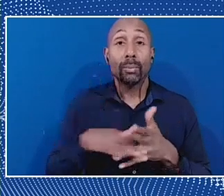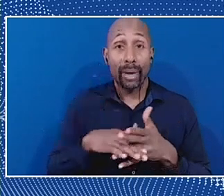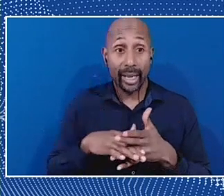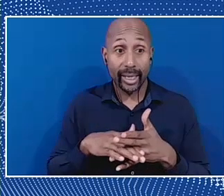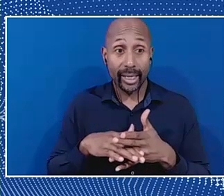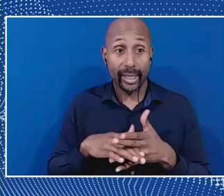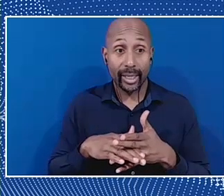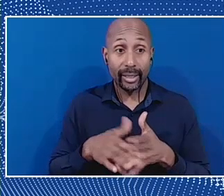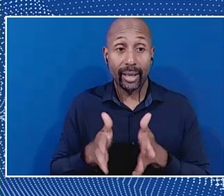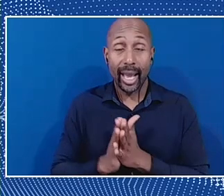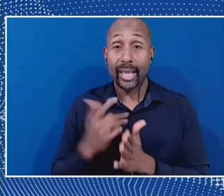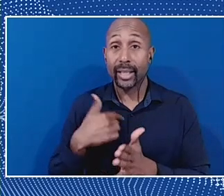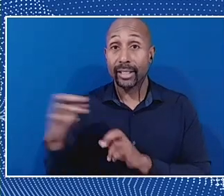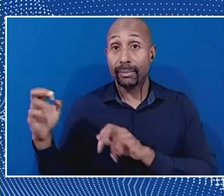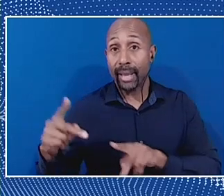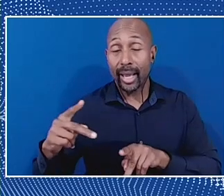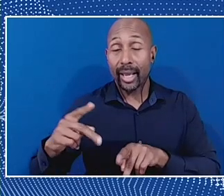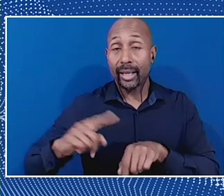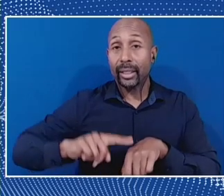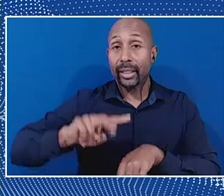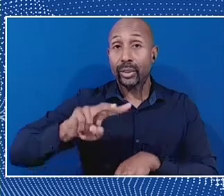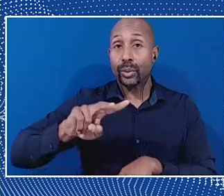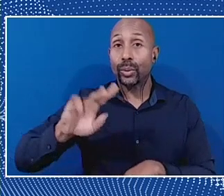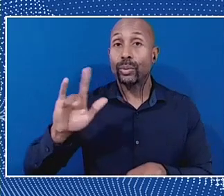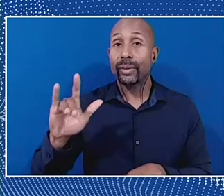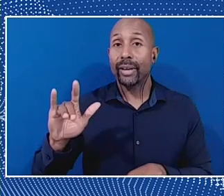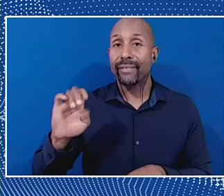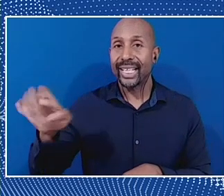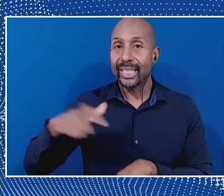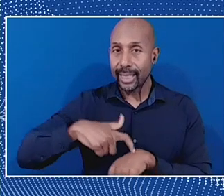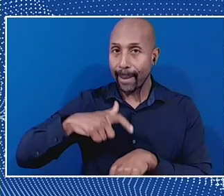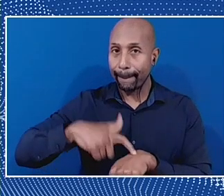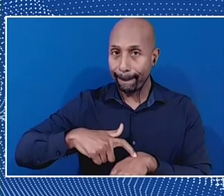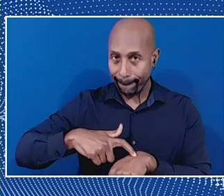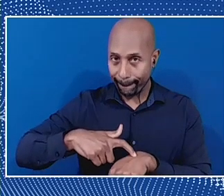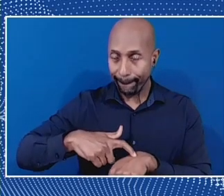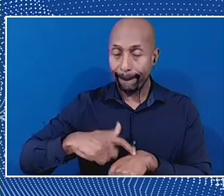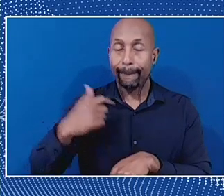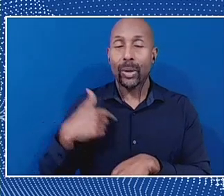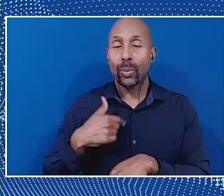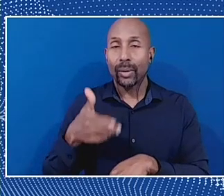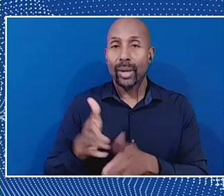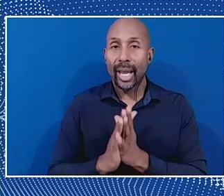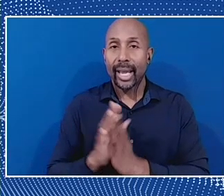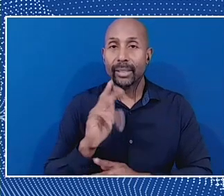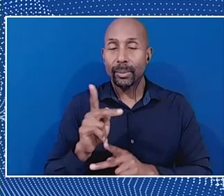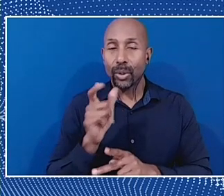p.m. Eastern. We'll ask folks that are waitlisted in